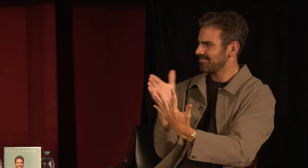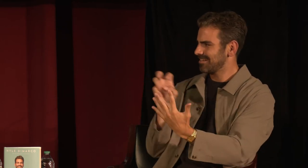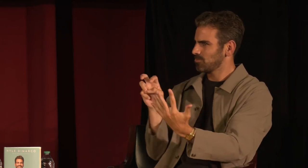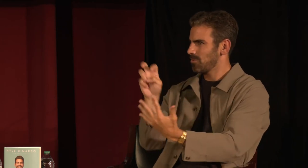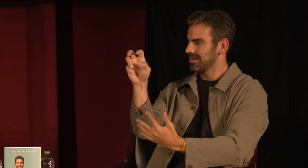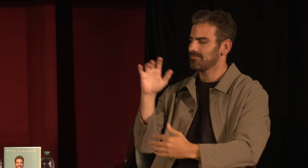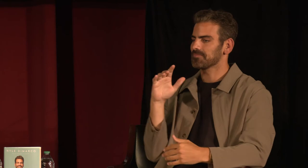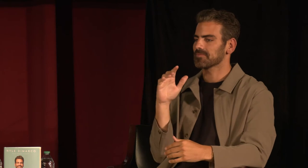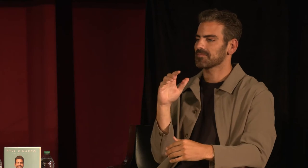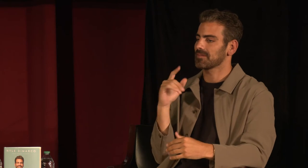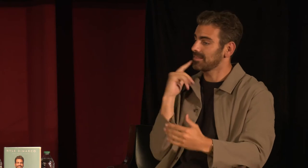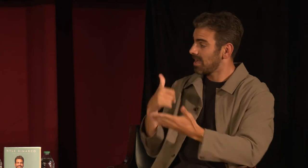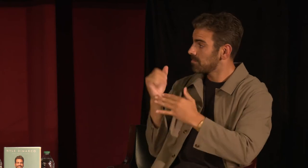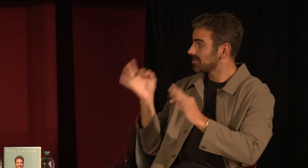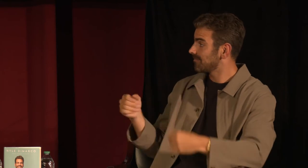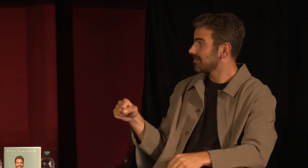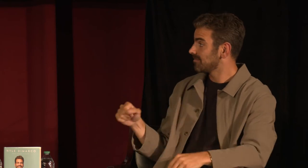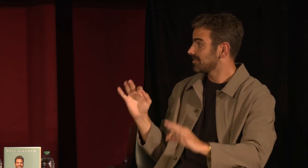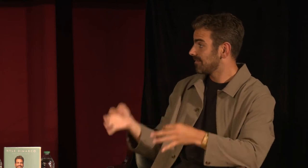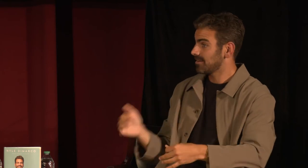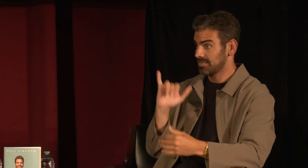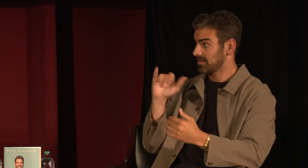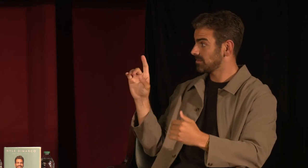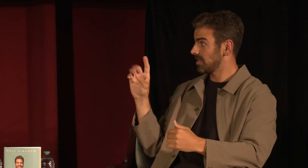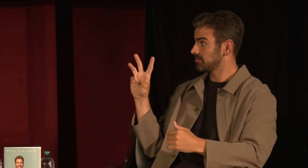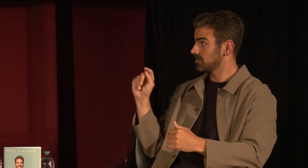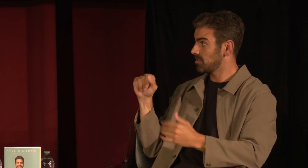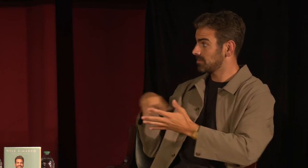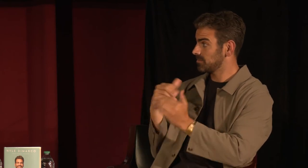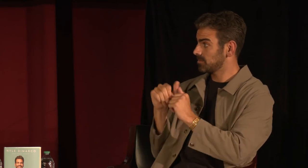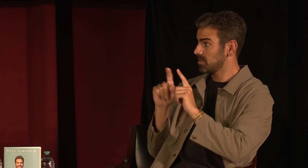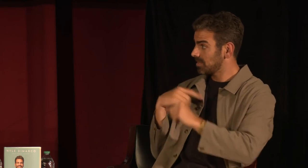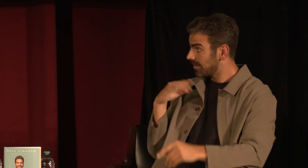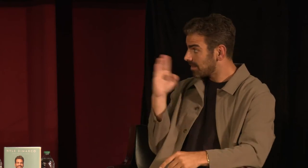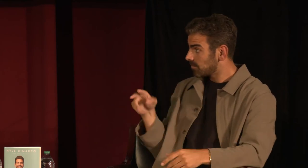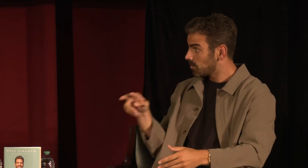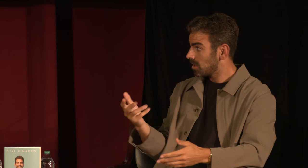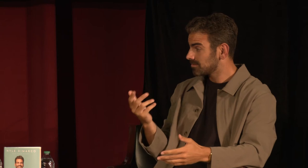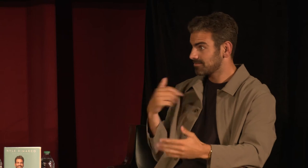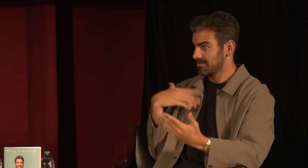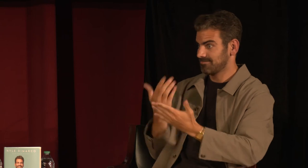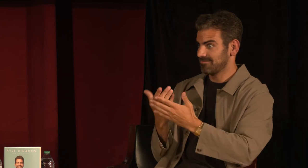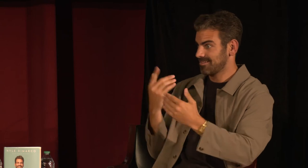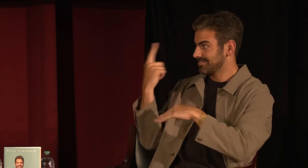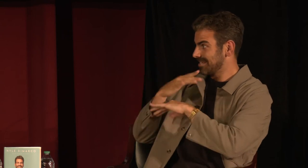willing to try it out and just navigate it sort of as they came, and I think that definitely helped me. Certainly Dancing with the Stars was the exact same thing. I'd never seen the show.